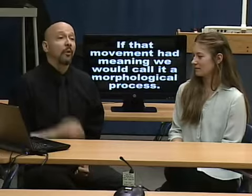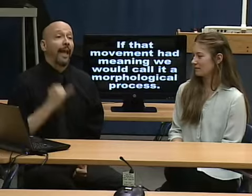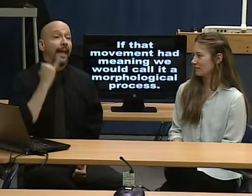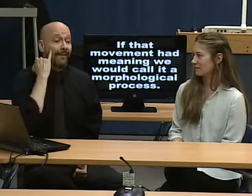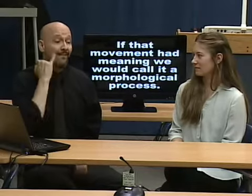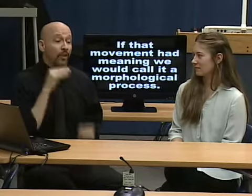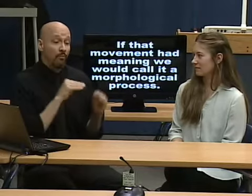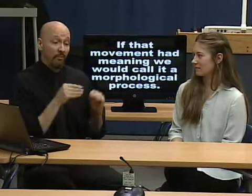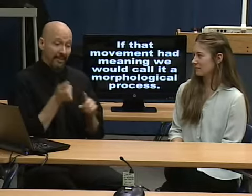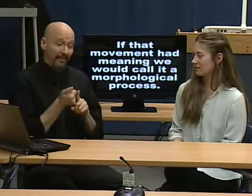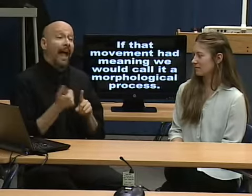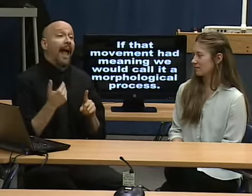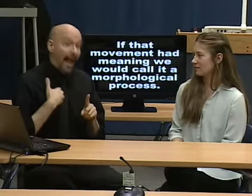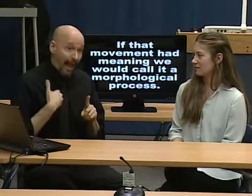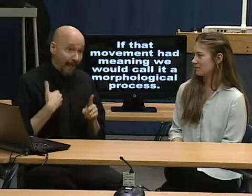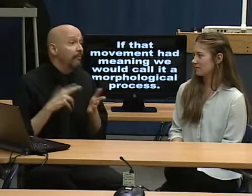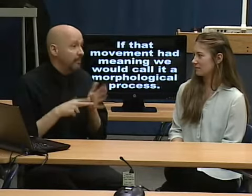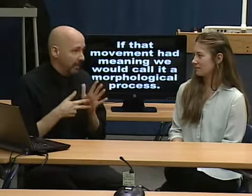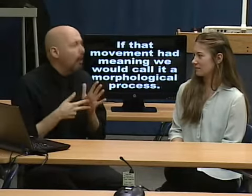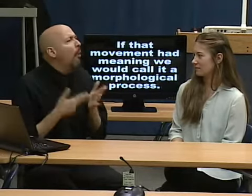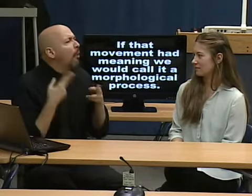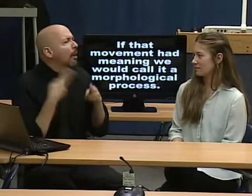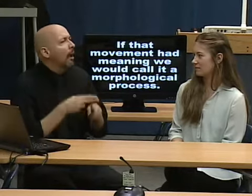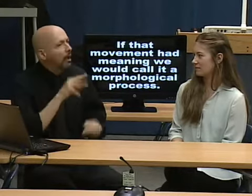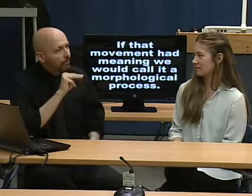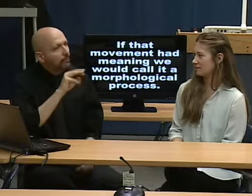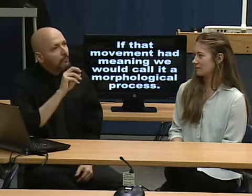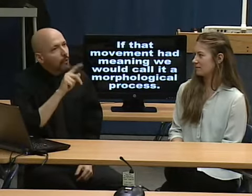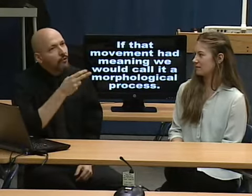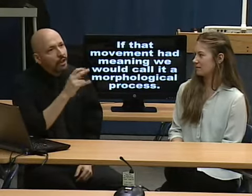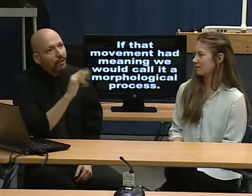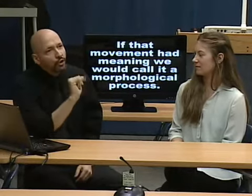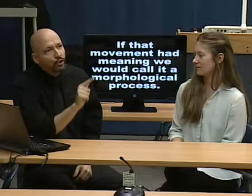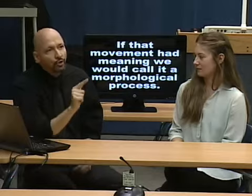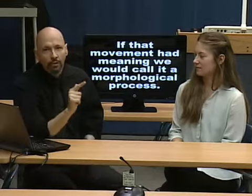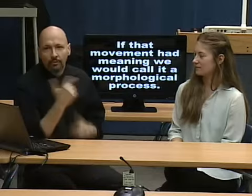If the movement itself had meaning, we'd call it a morphological process.